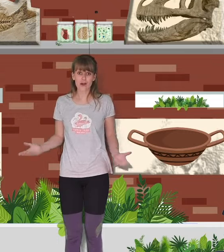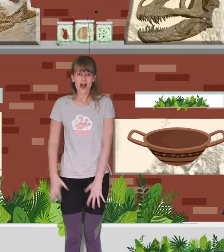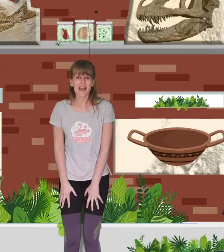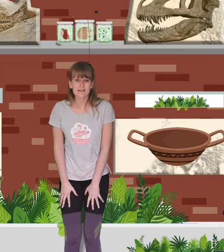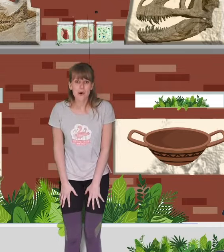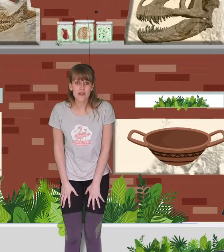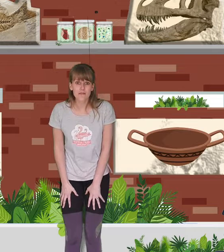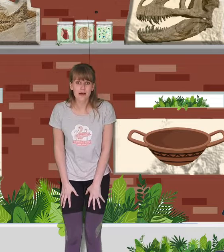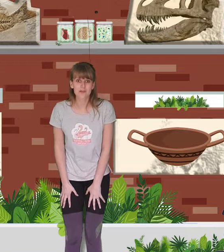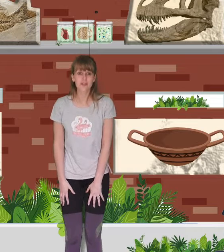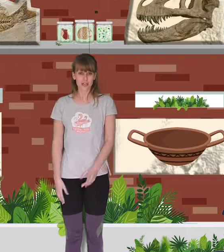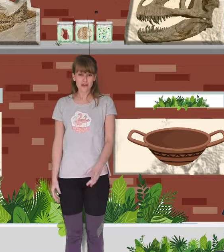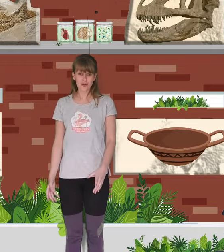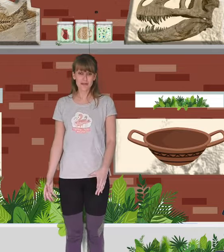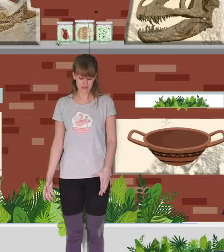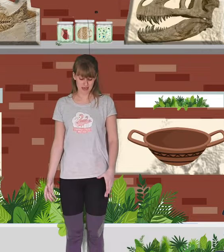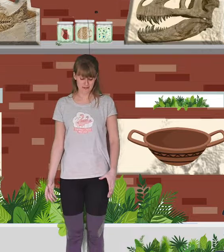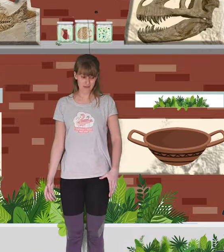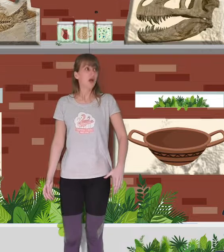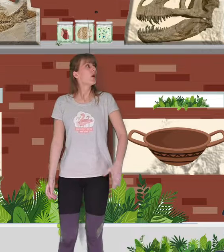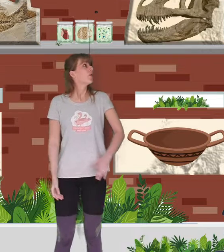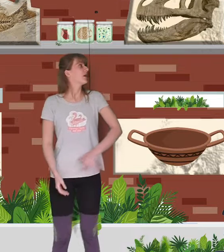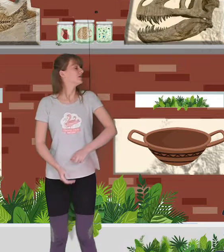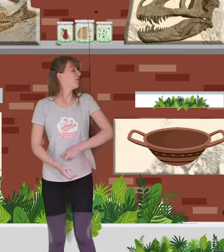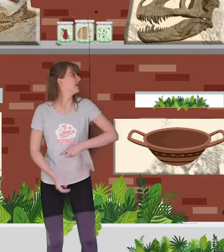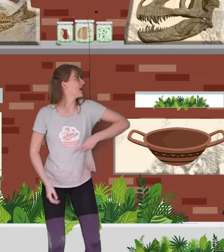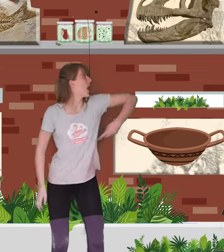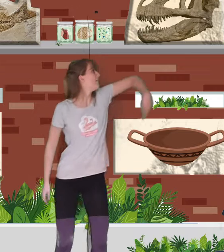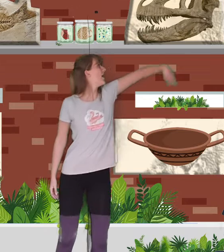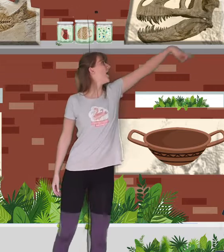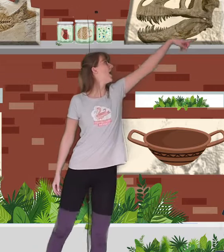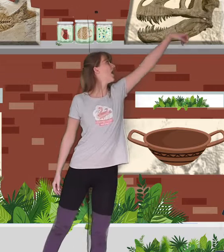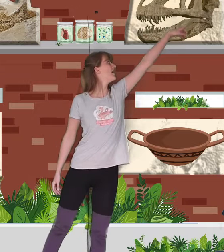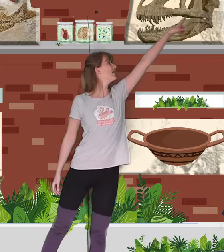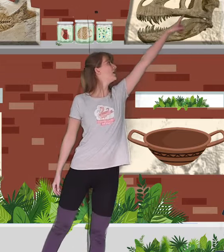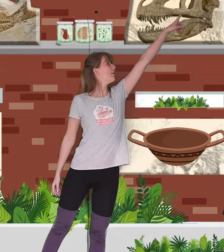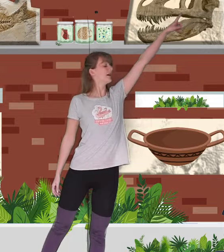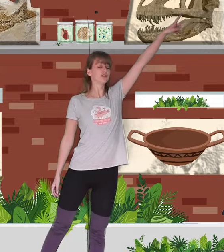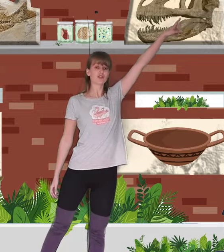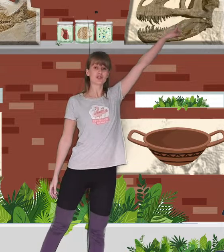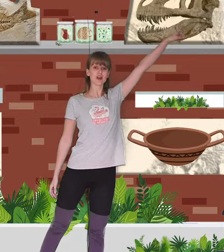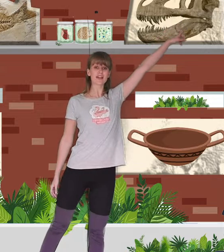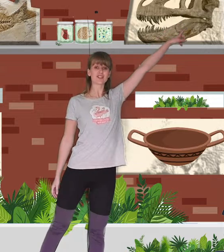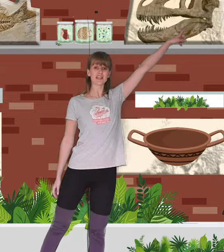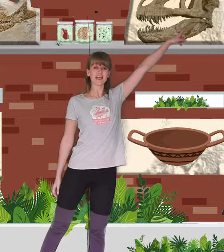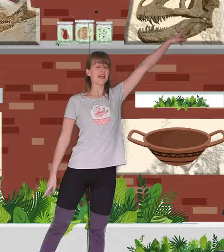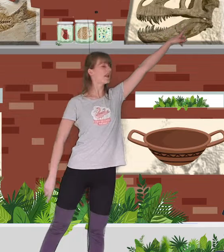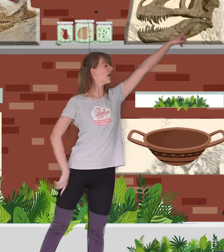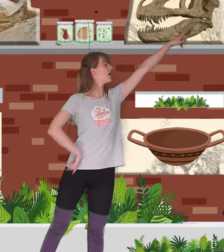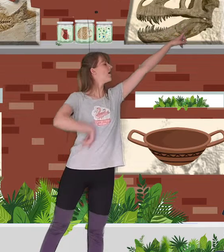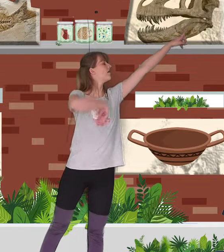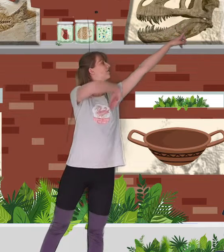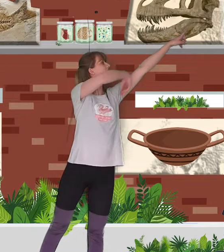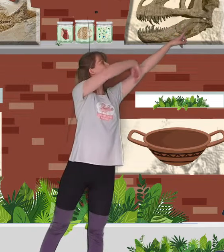Let's point them out, can you join in with me? We're going to point up high by stretching in a lovely long